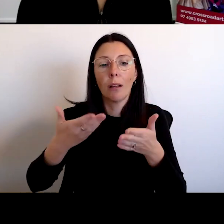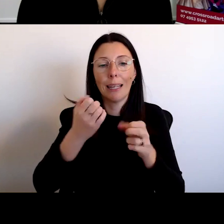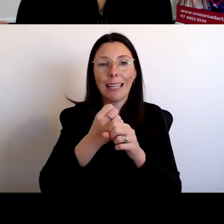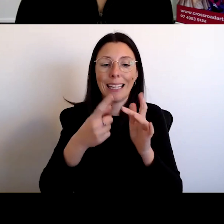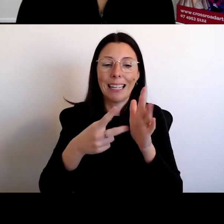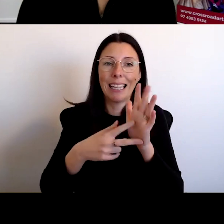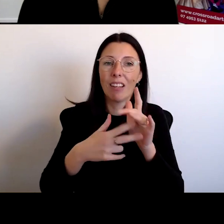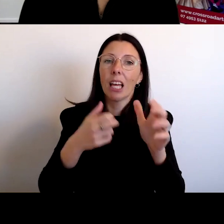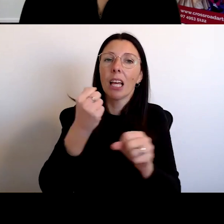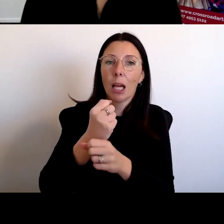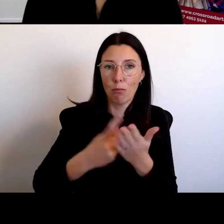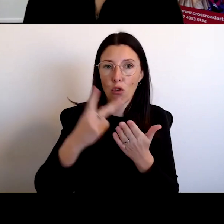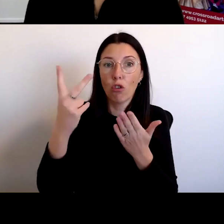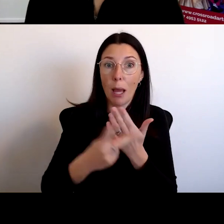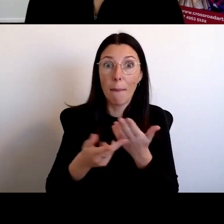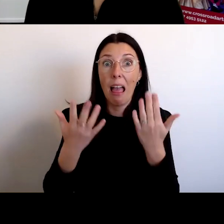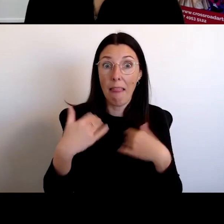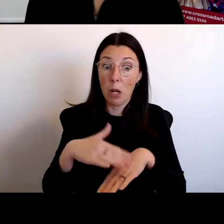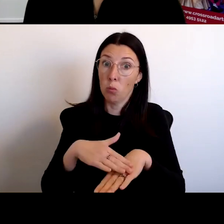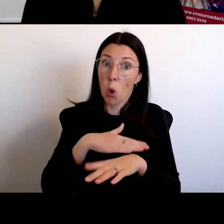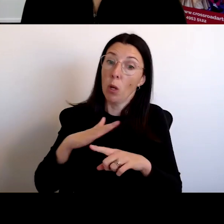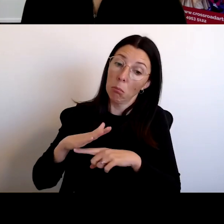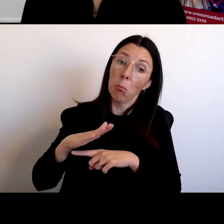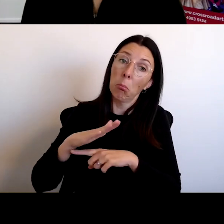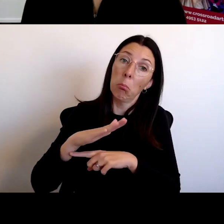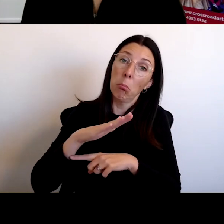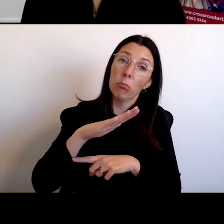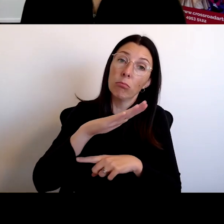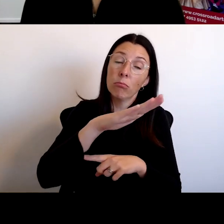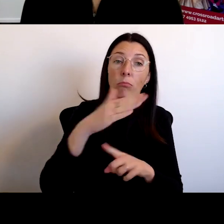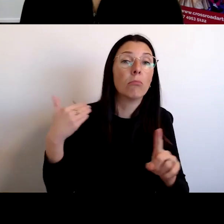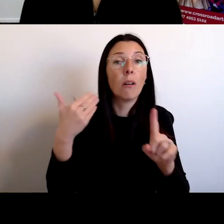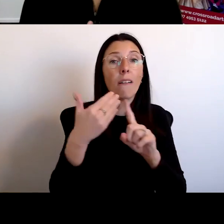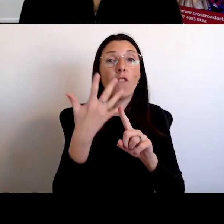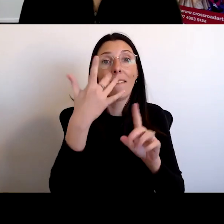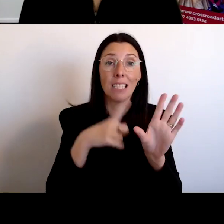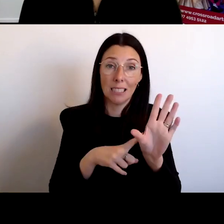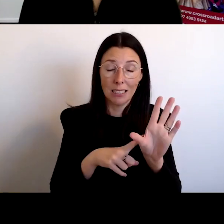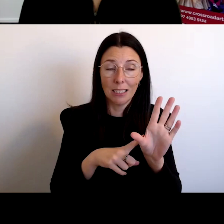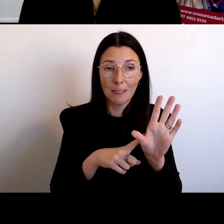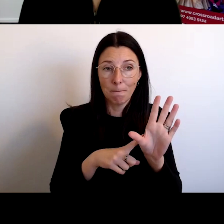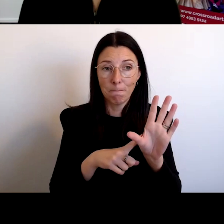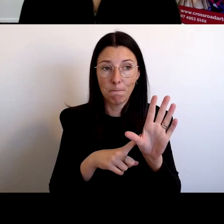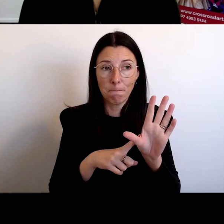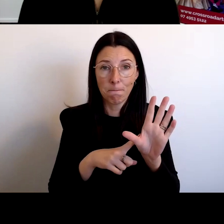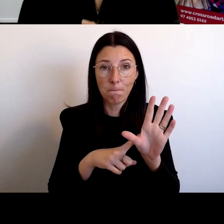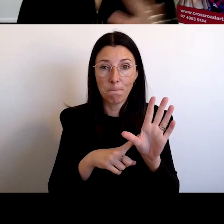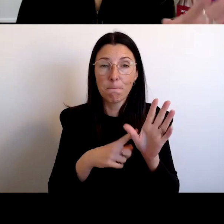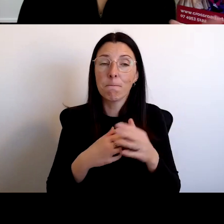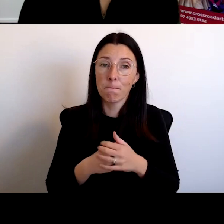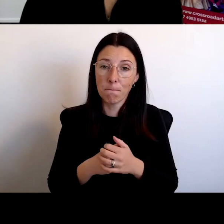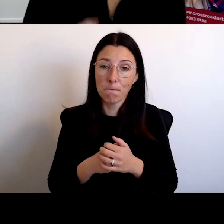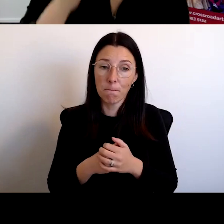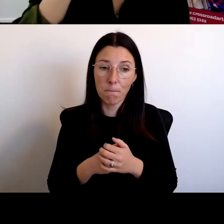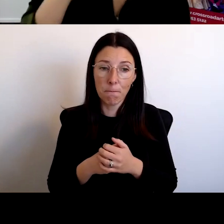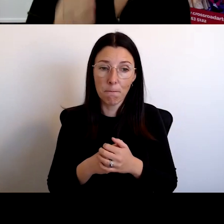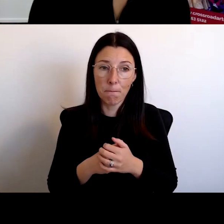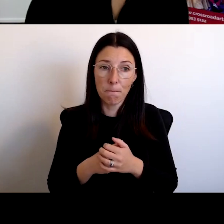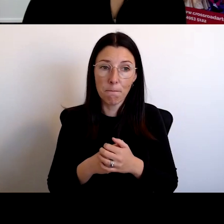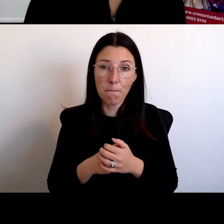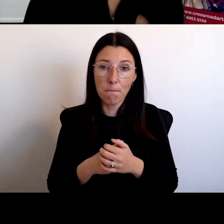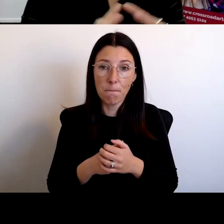climbed over the last five years. We have had, just touching on what David is saying,